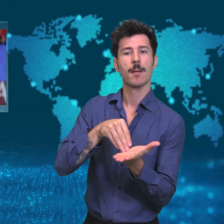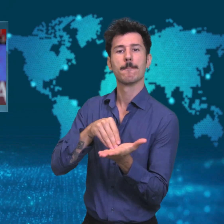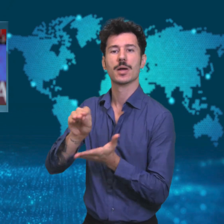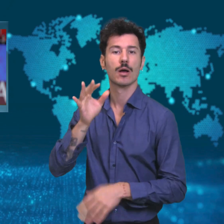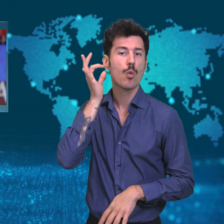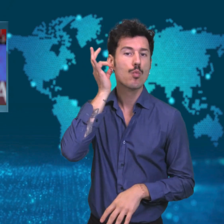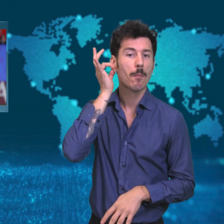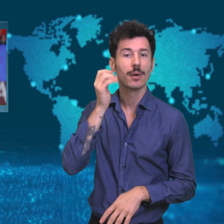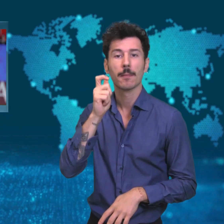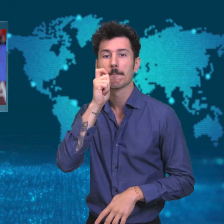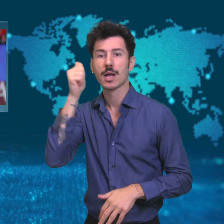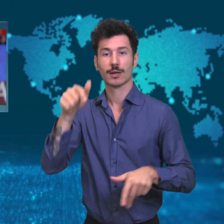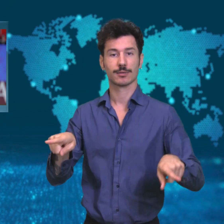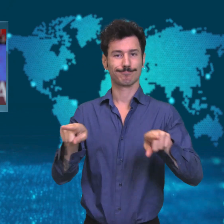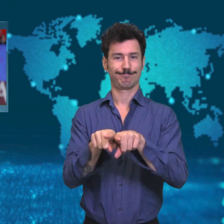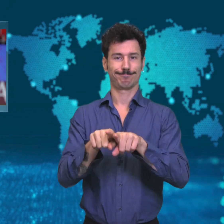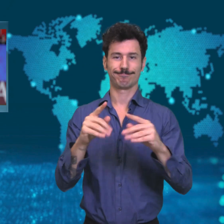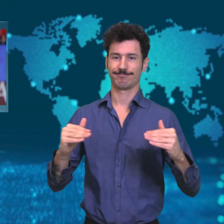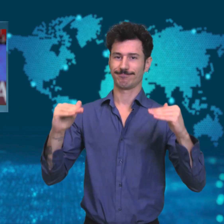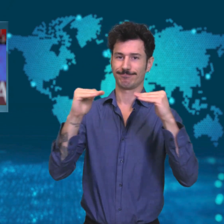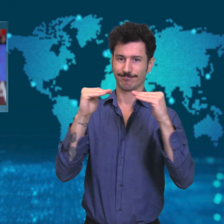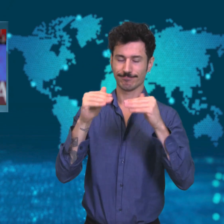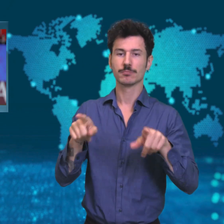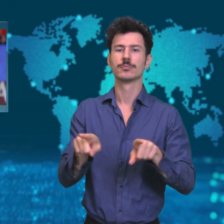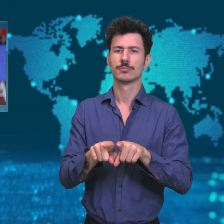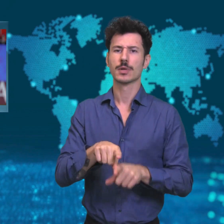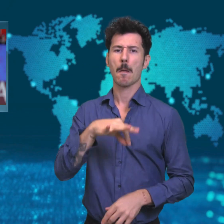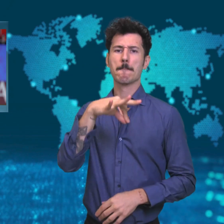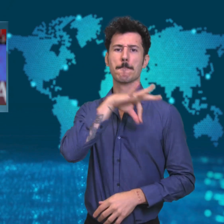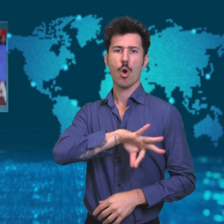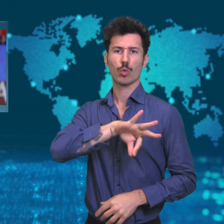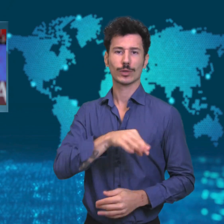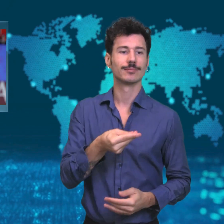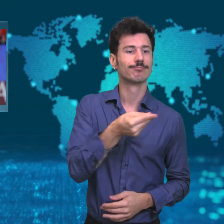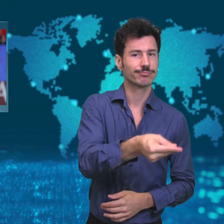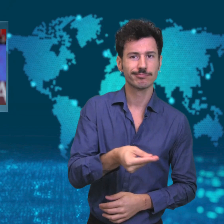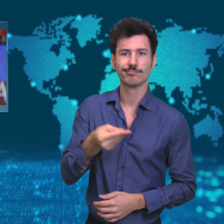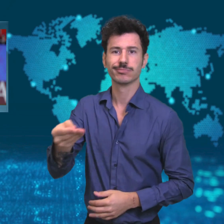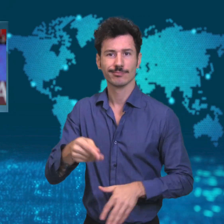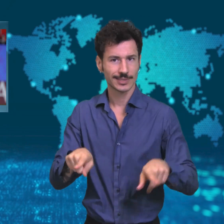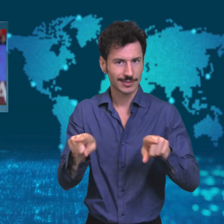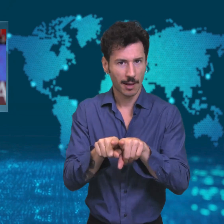England has paid men and women the same match fees and